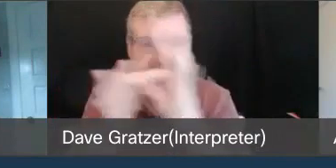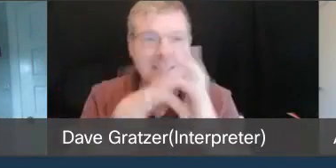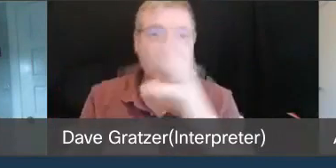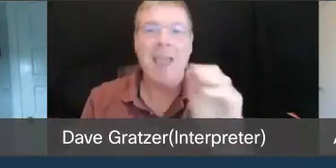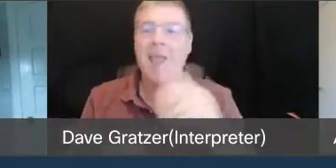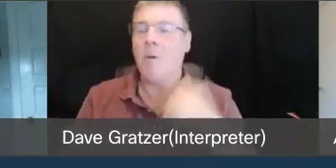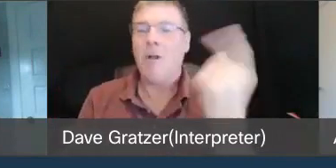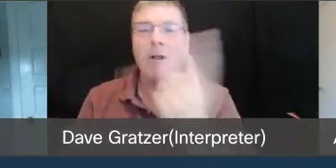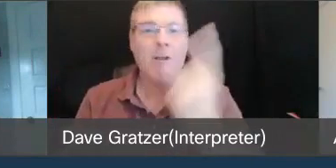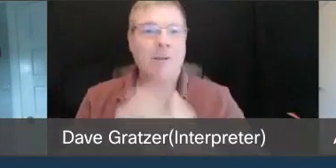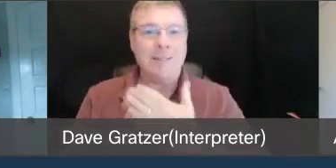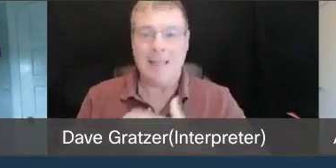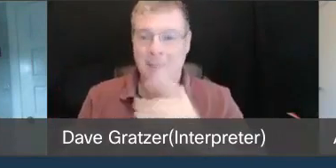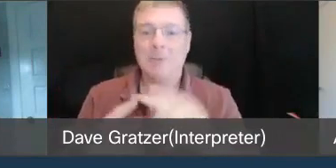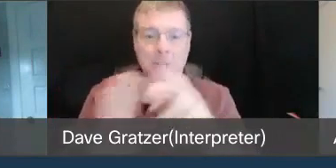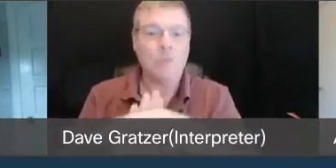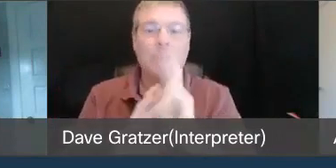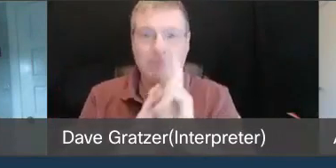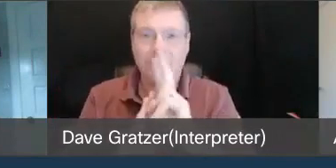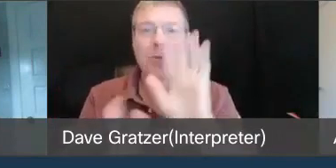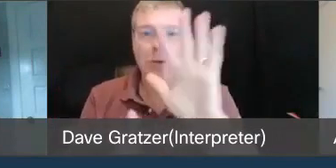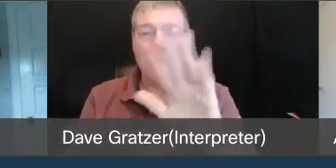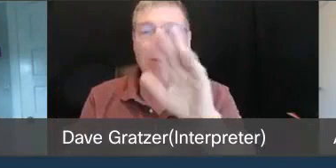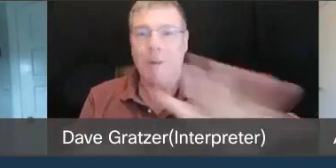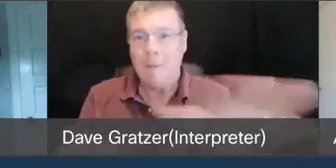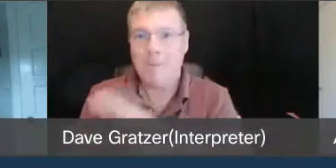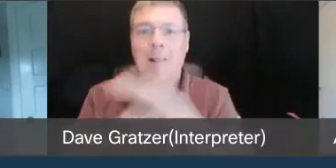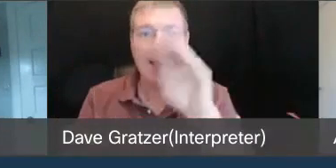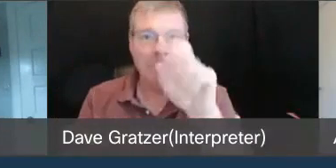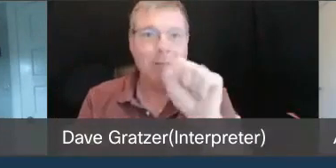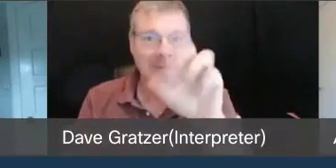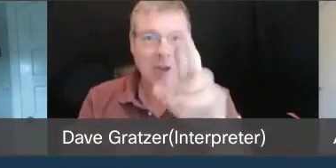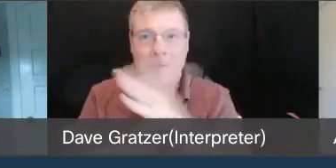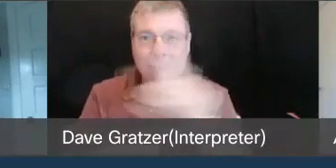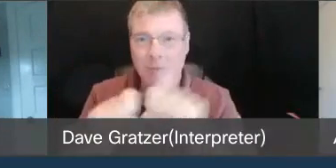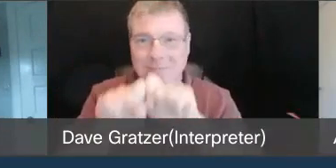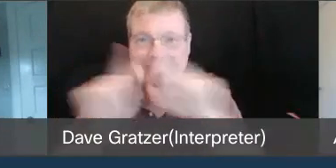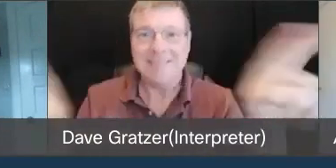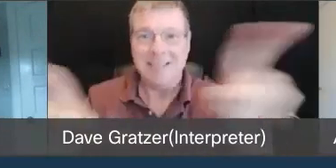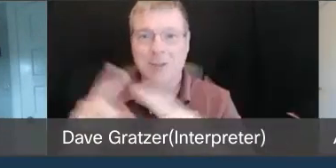Medical Summary Reports before you send them off for that co-signature.